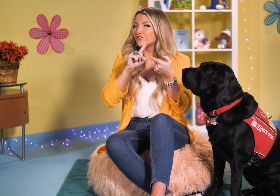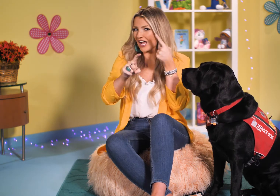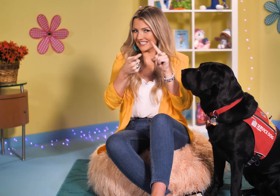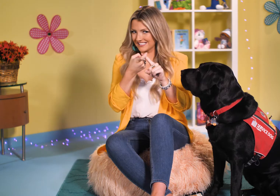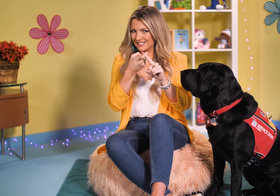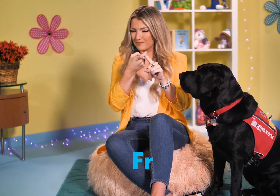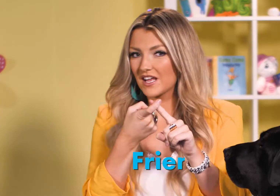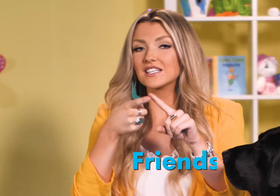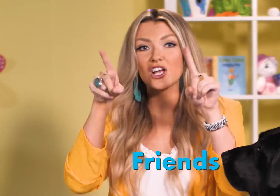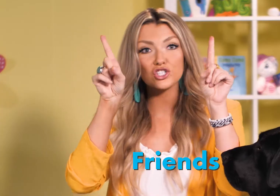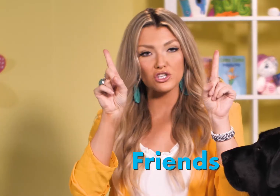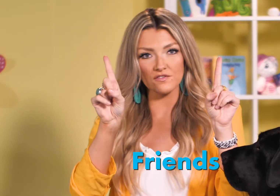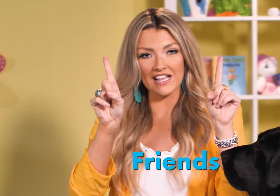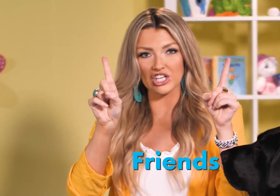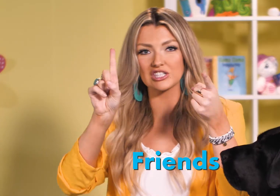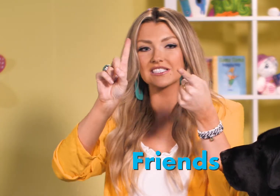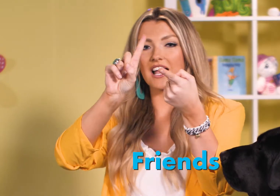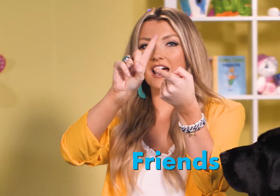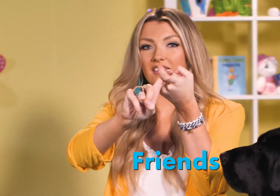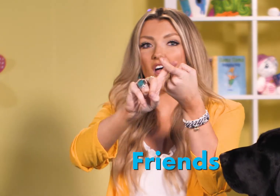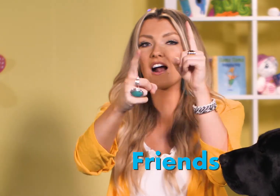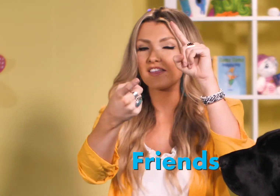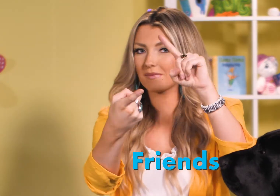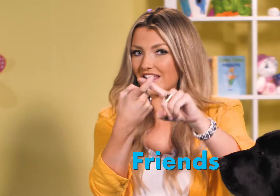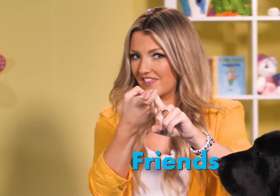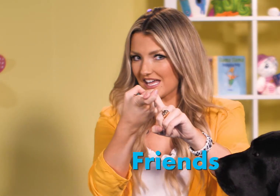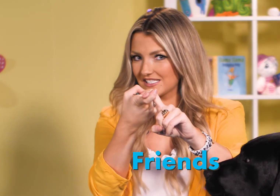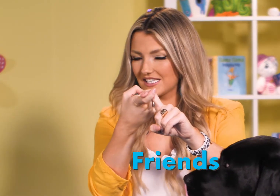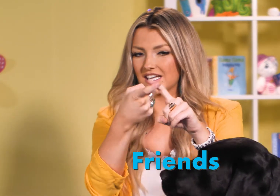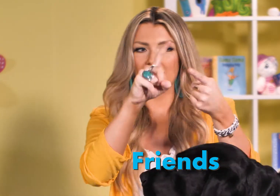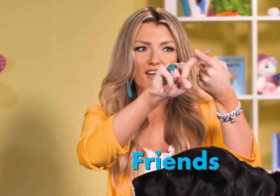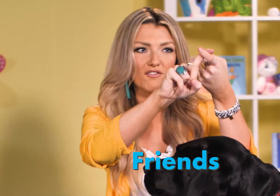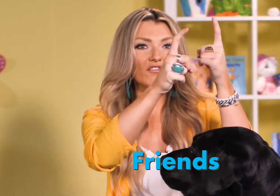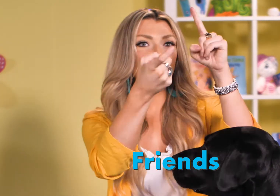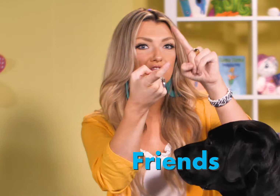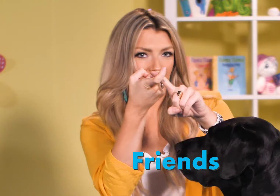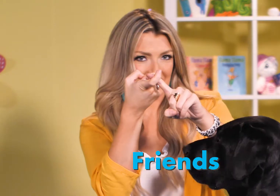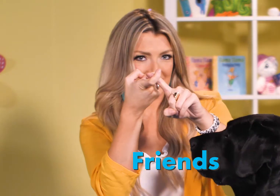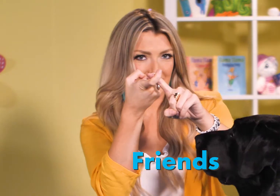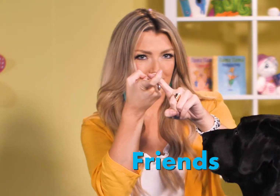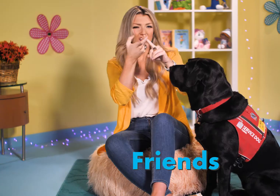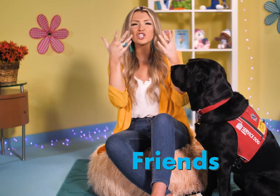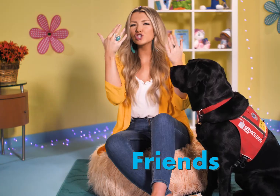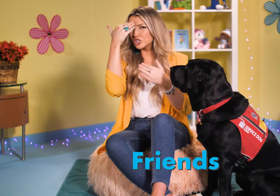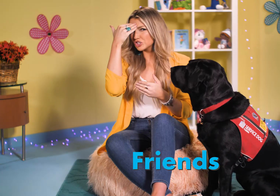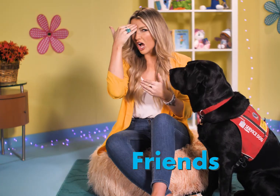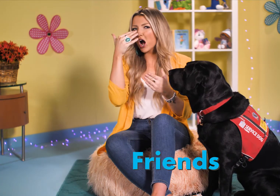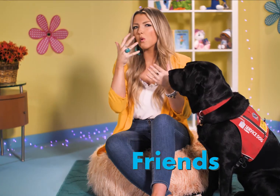"Friends". Take two fingers and lock them like this. "Friends".